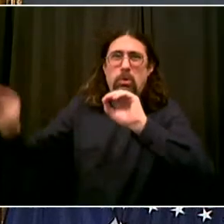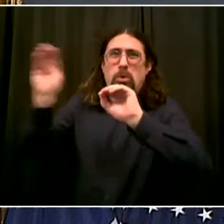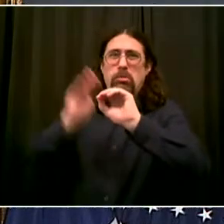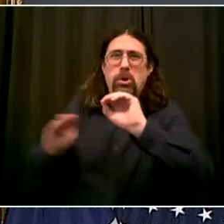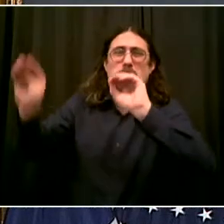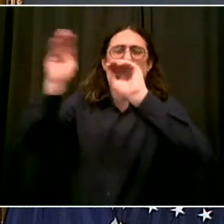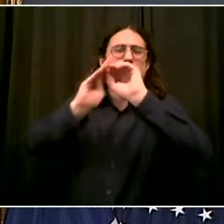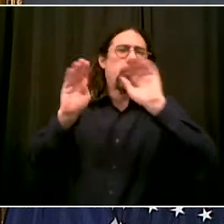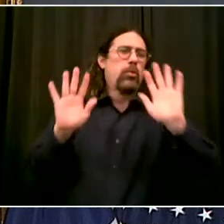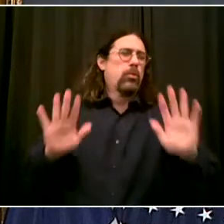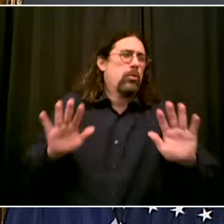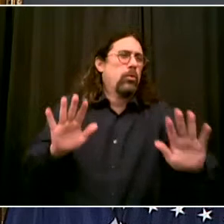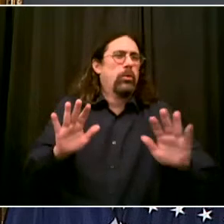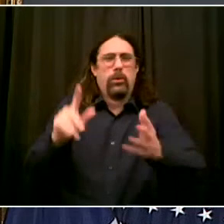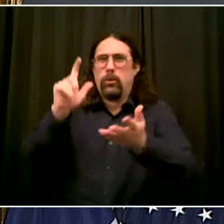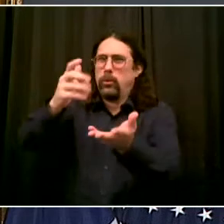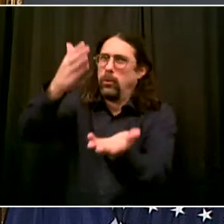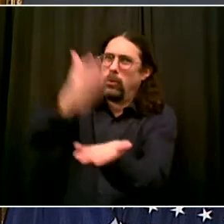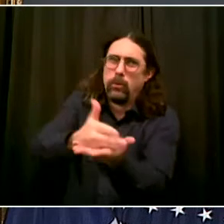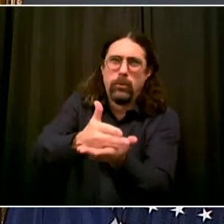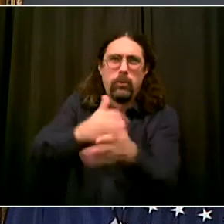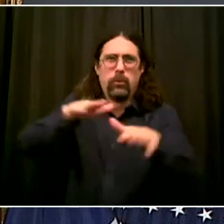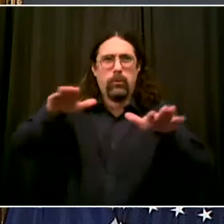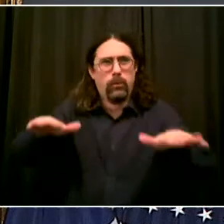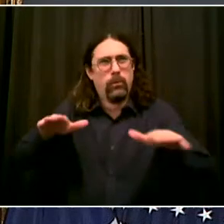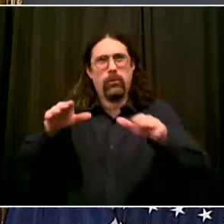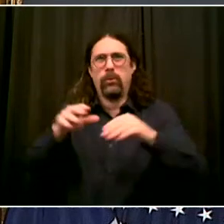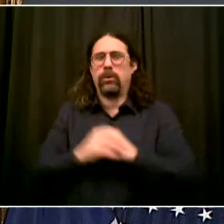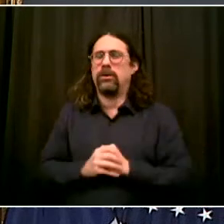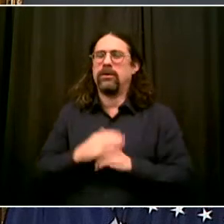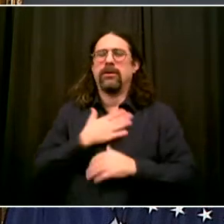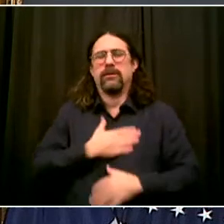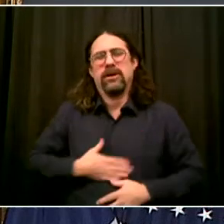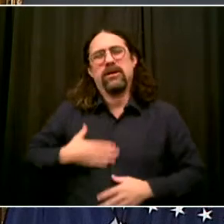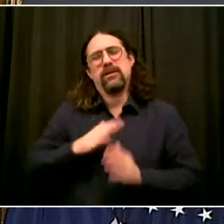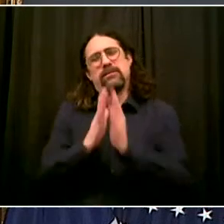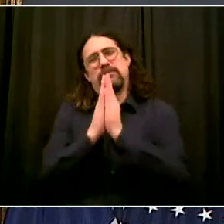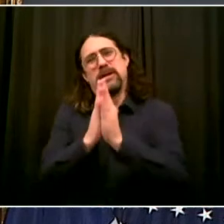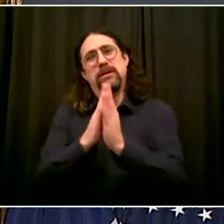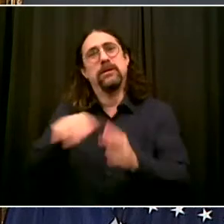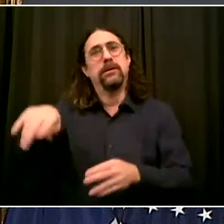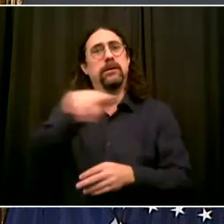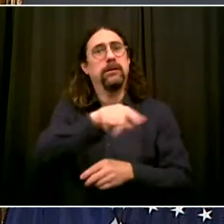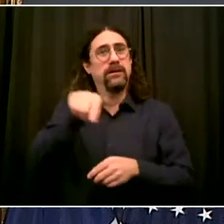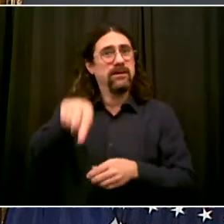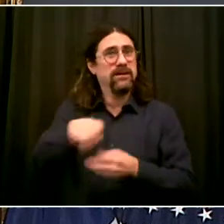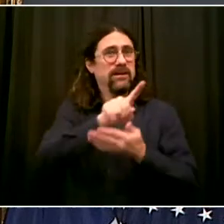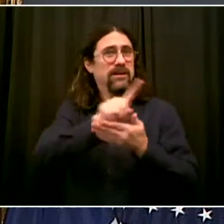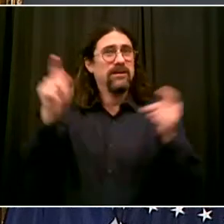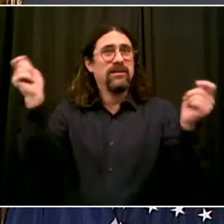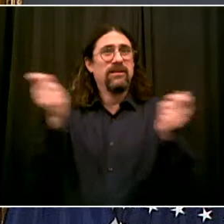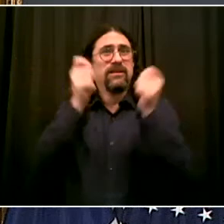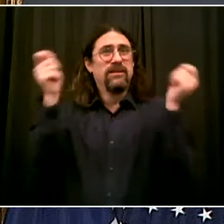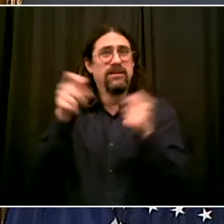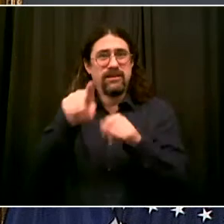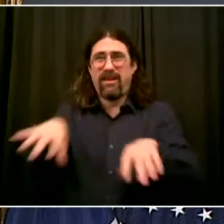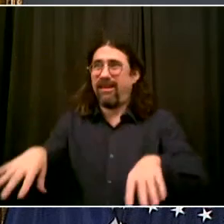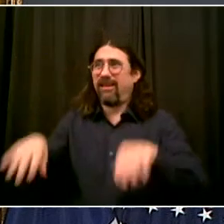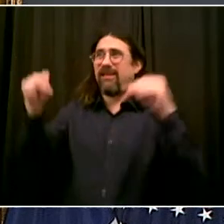FORR EOPPPLE TO HAVE THE LARGEST EVENTS WHEN WE